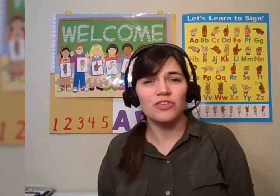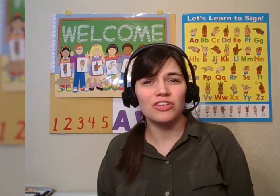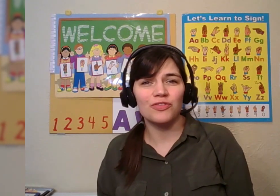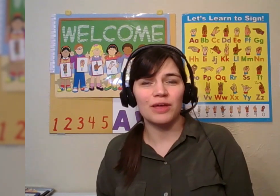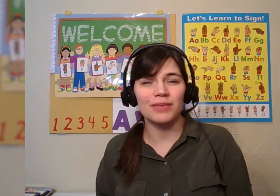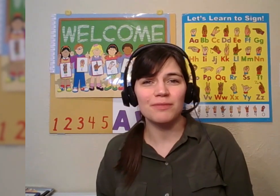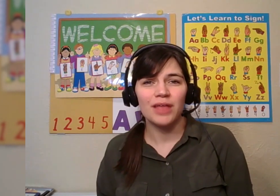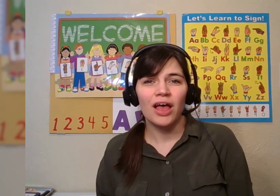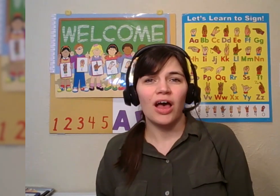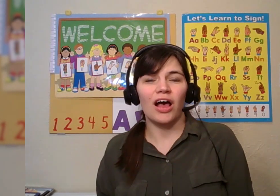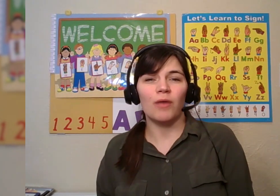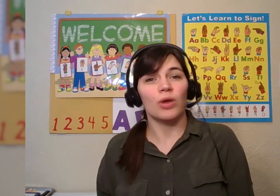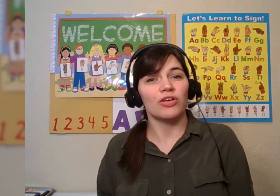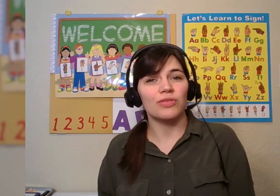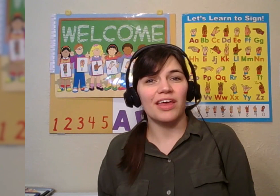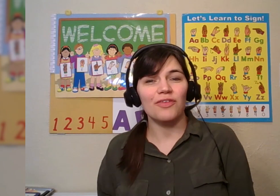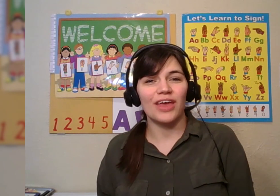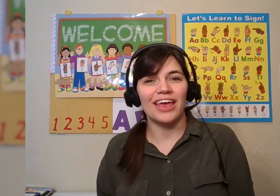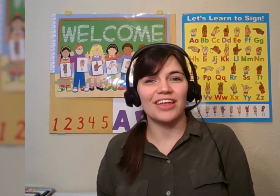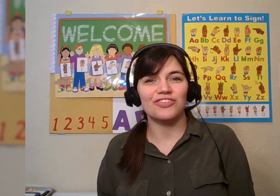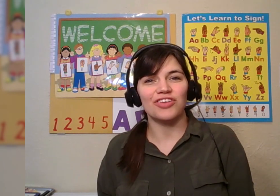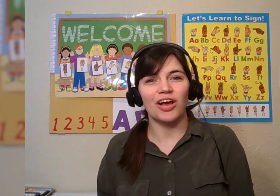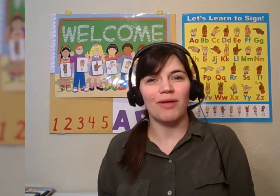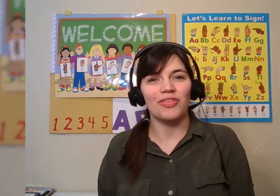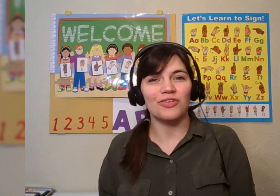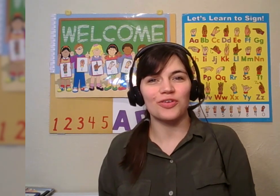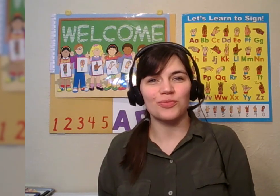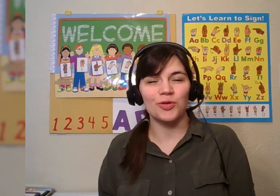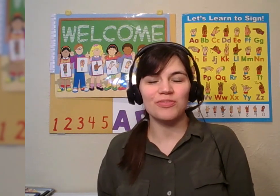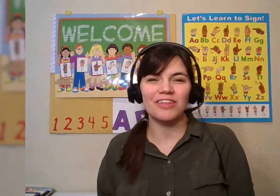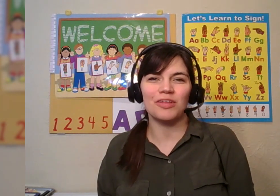in your family, where you live, and to talk about the different rooms and some